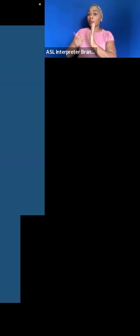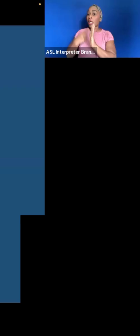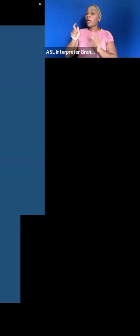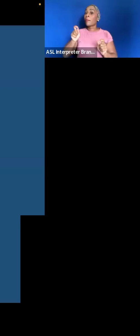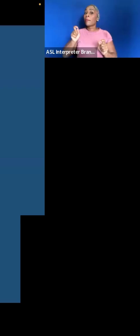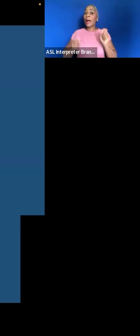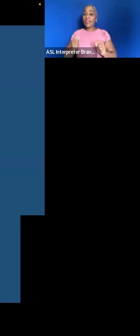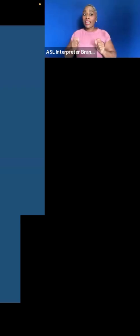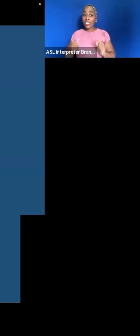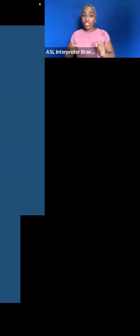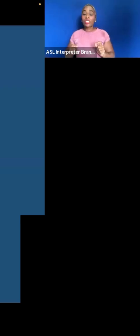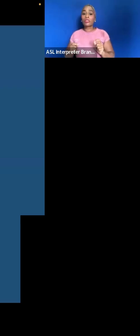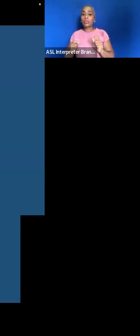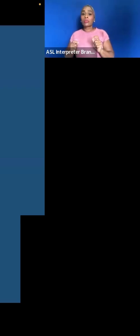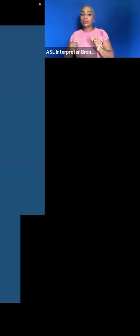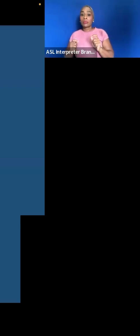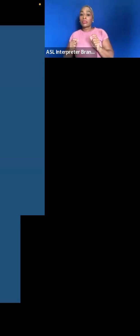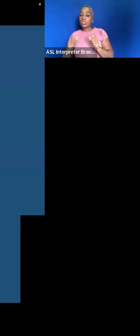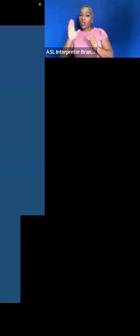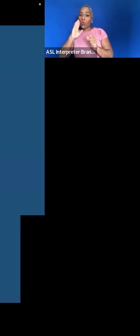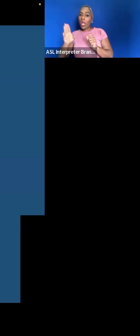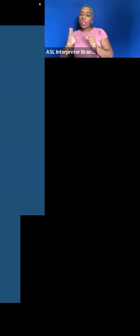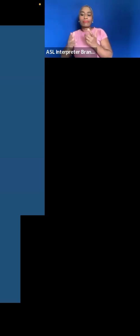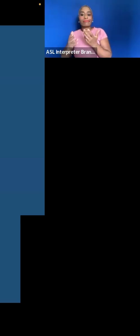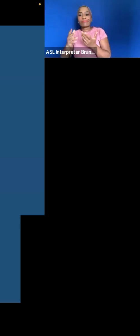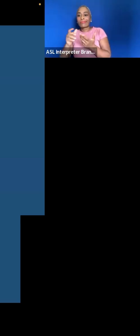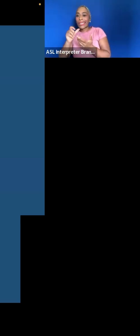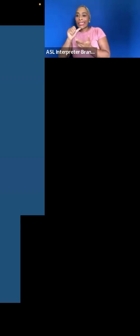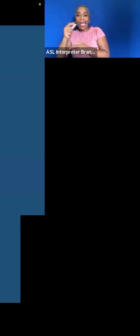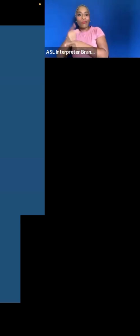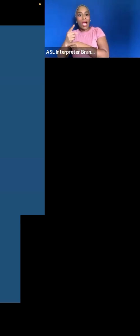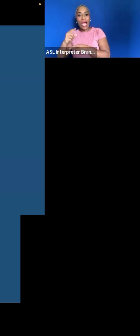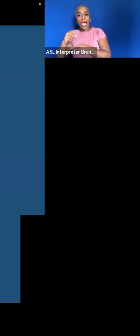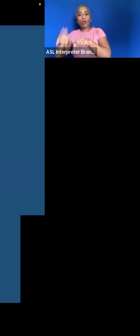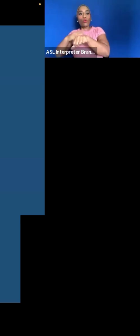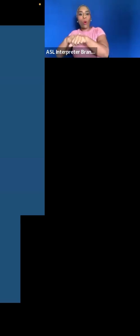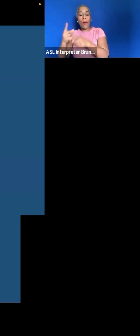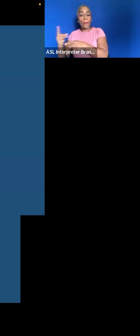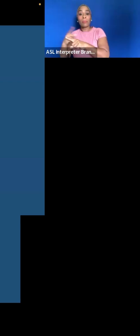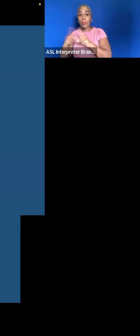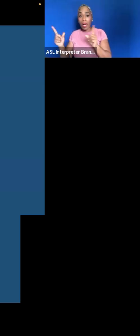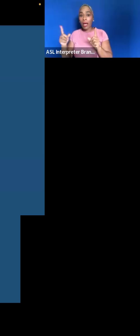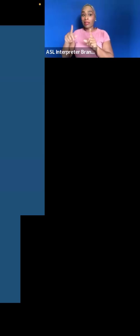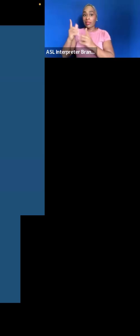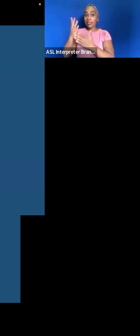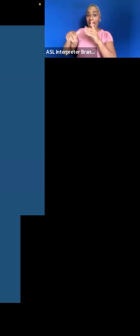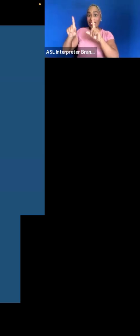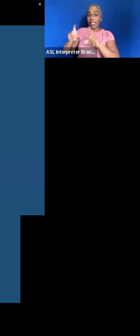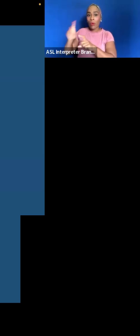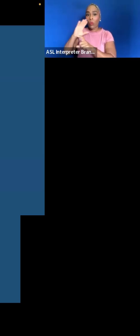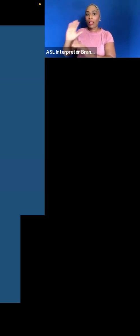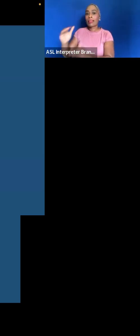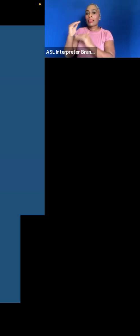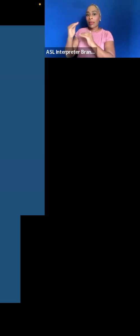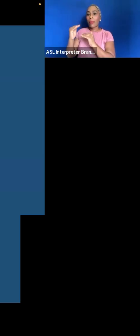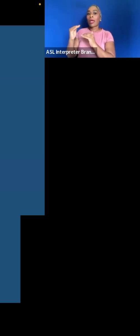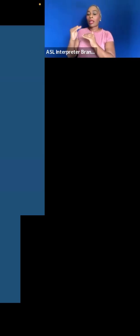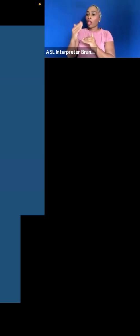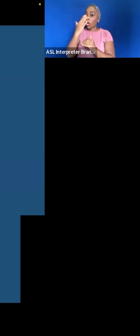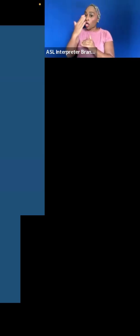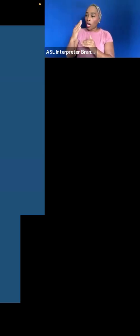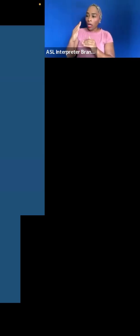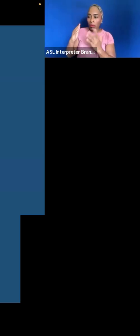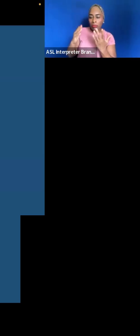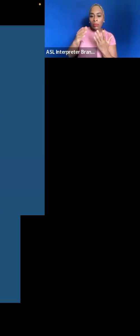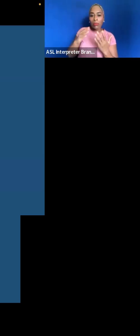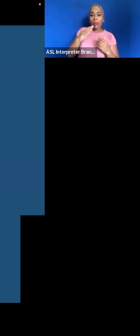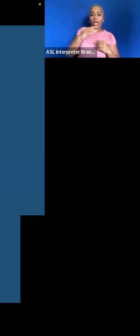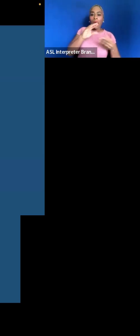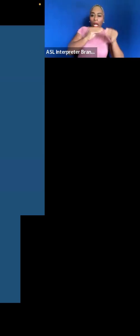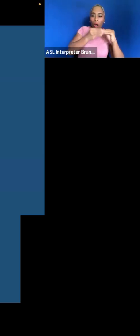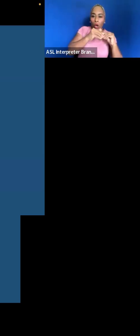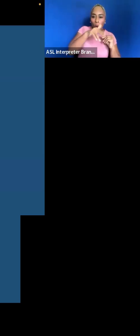do invalidate the use of norms, such testing of limits often provides valuable qualitative and quantitative information about the child's strengths and weaknesses.